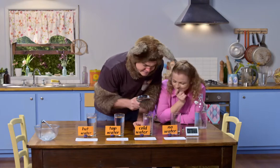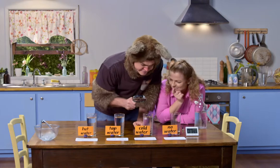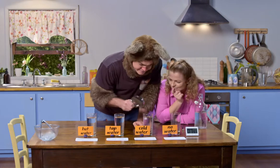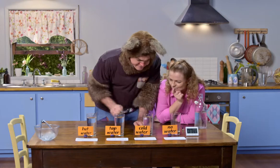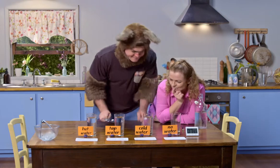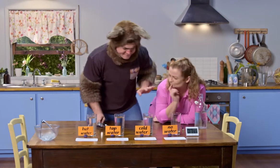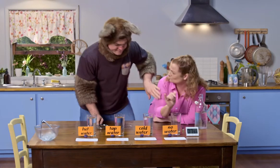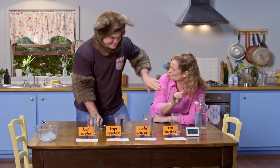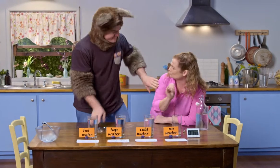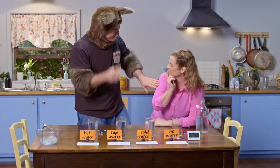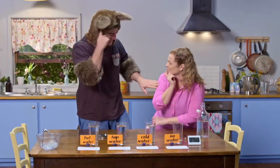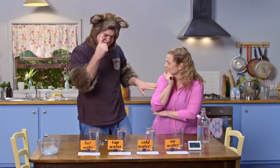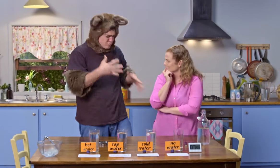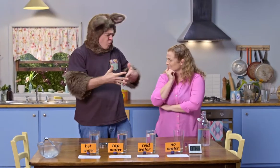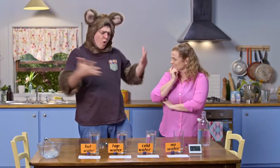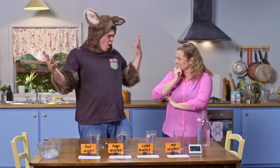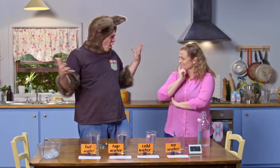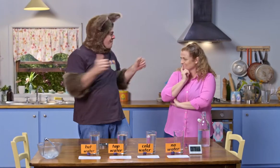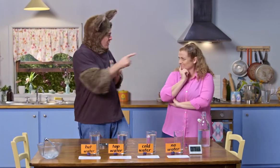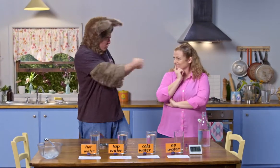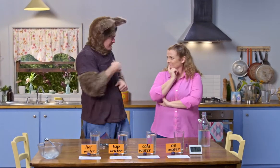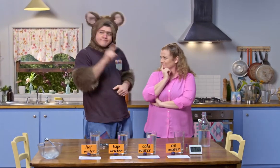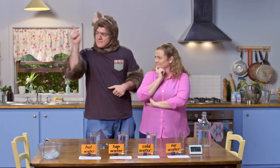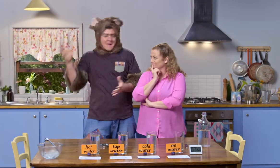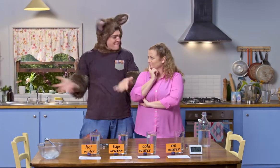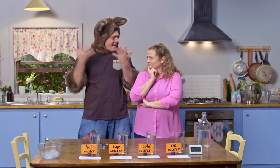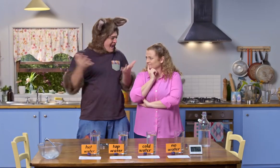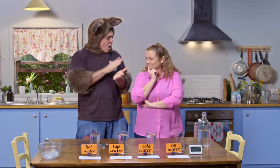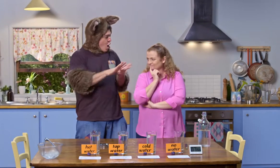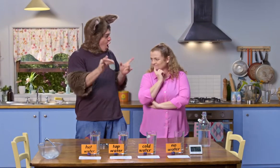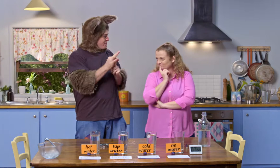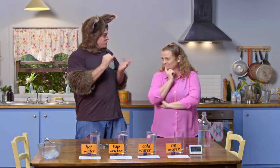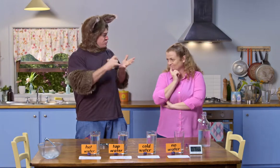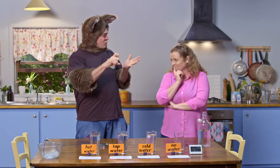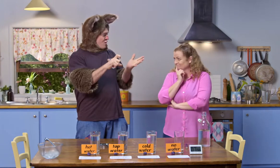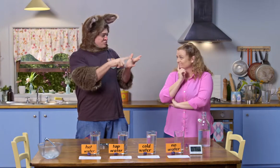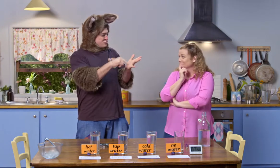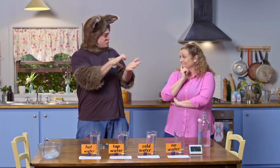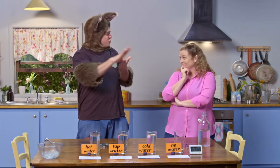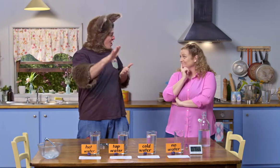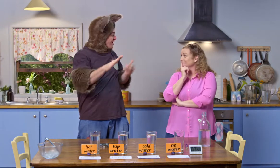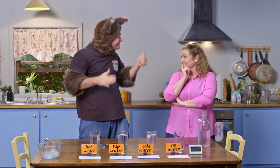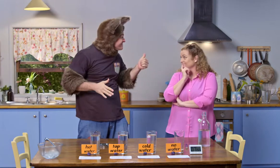Hmm. Sally, this is taking too long. Why don't we go outside and play some hopscotch?